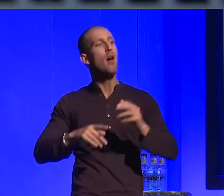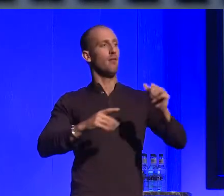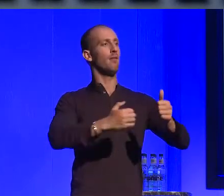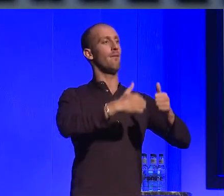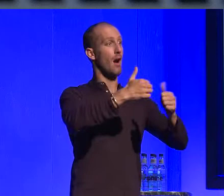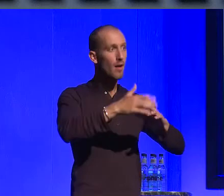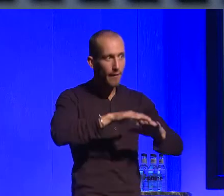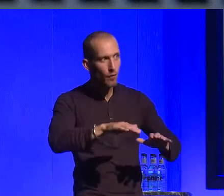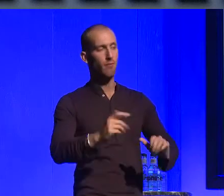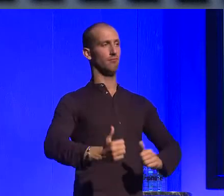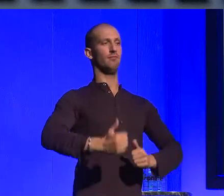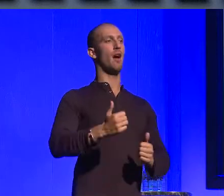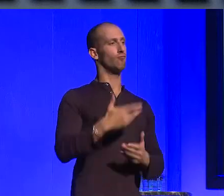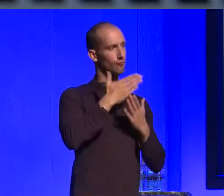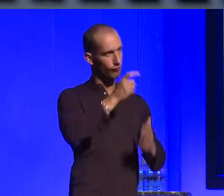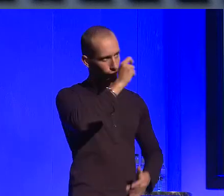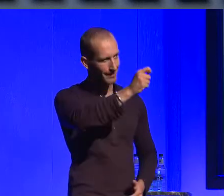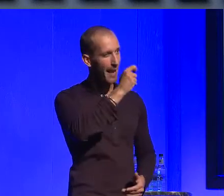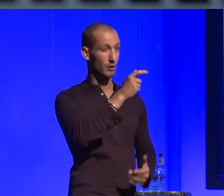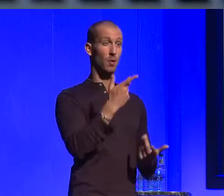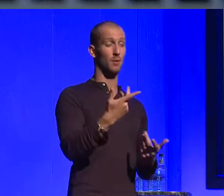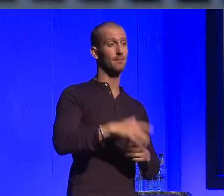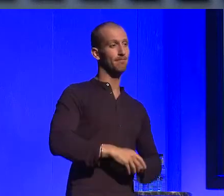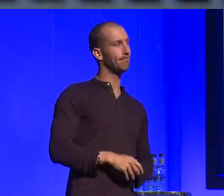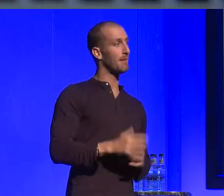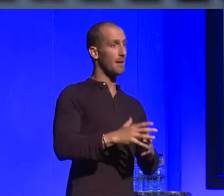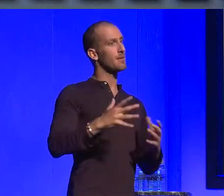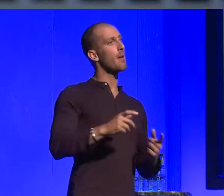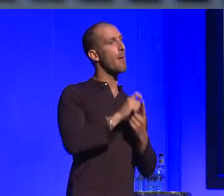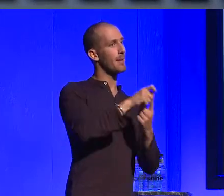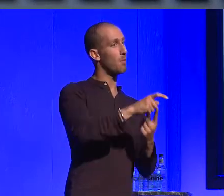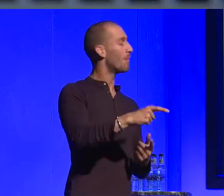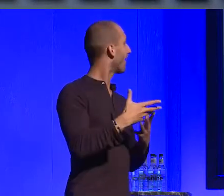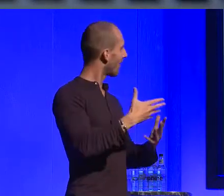about their rights in relation to it. So, just some quick thought, but thank you -- what a fantastic workshop.